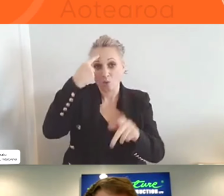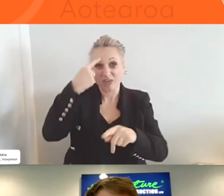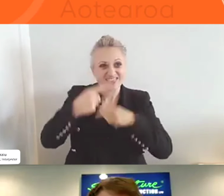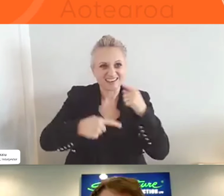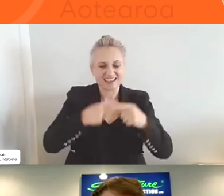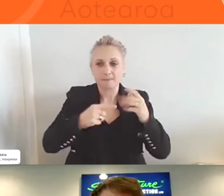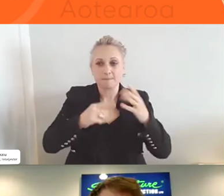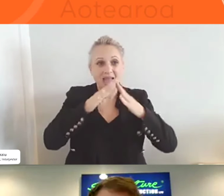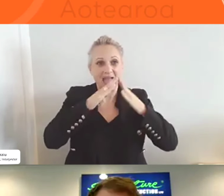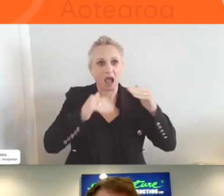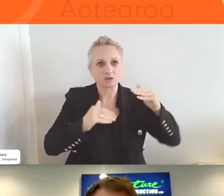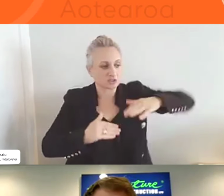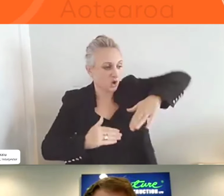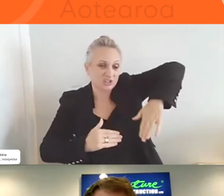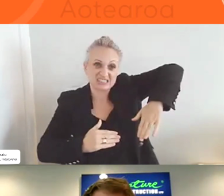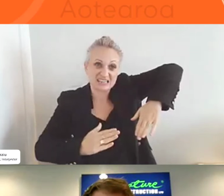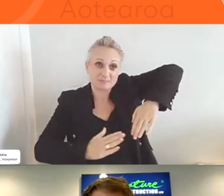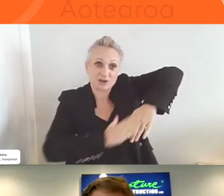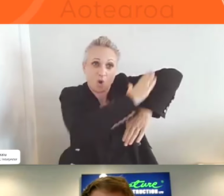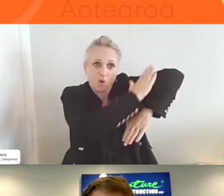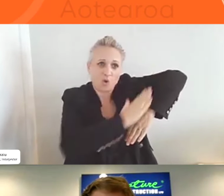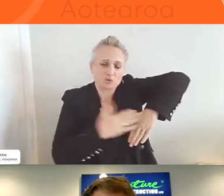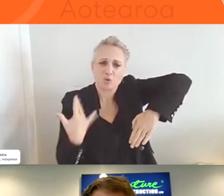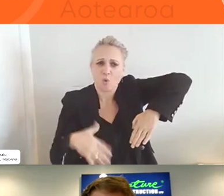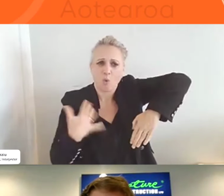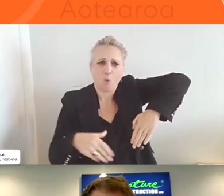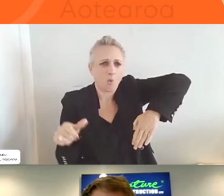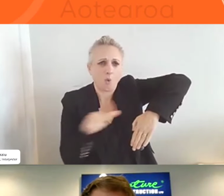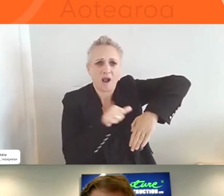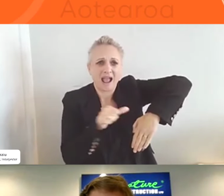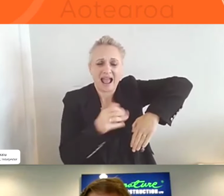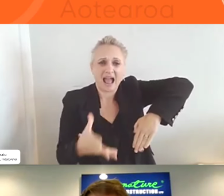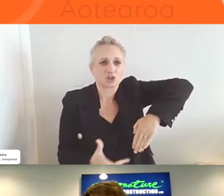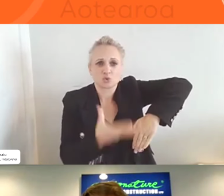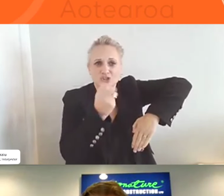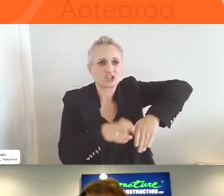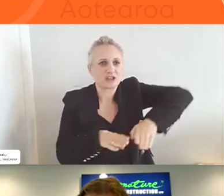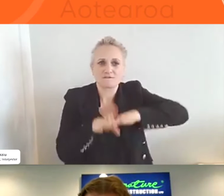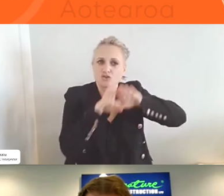are really hard to achieve a full universal design, but there's actually